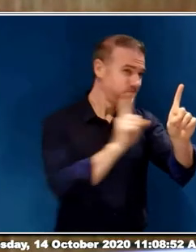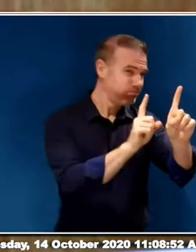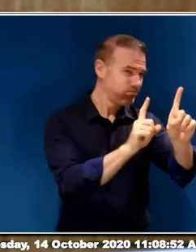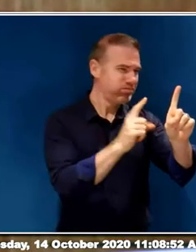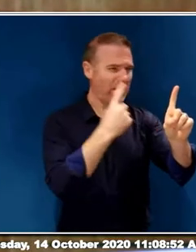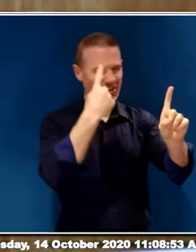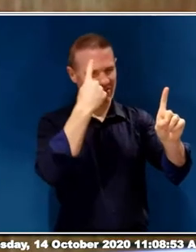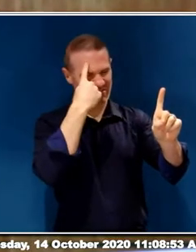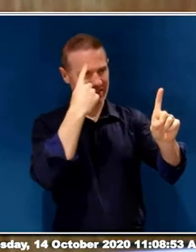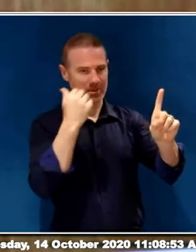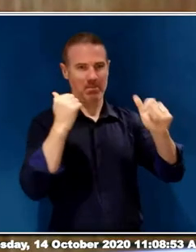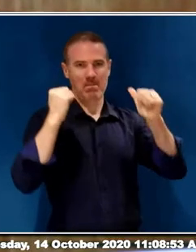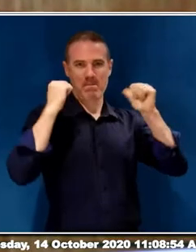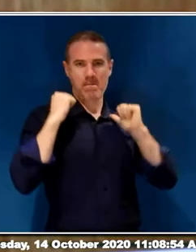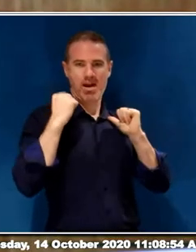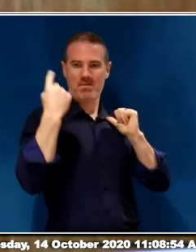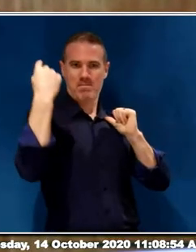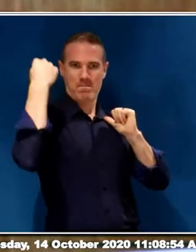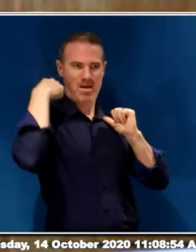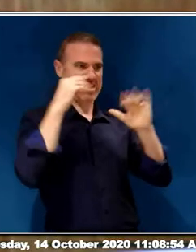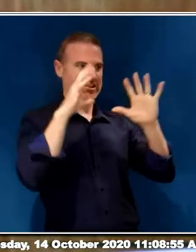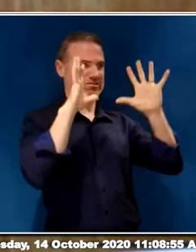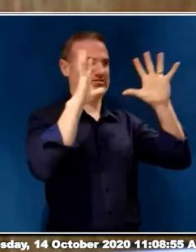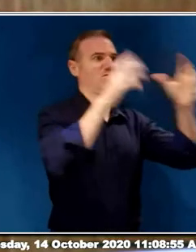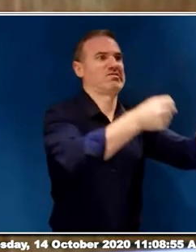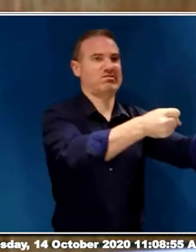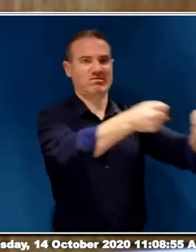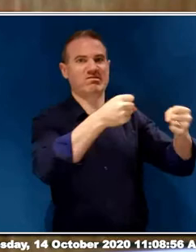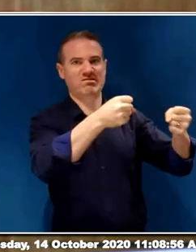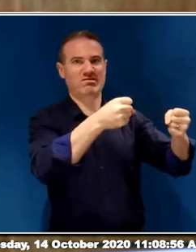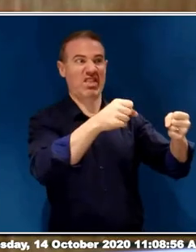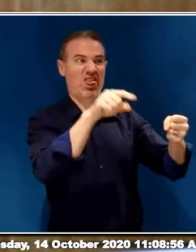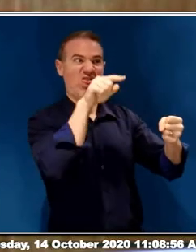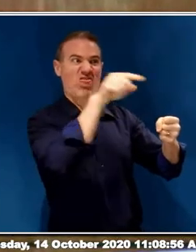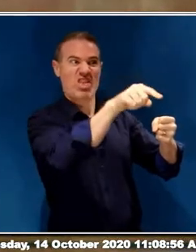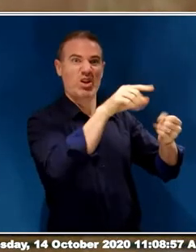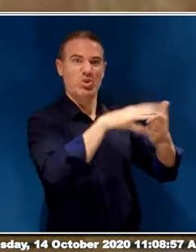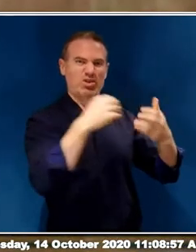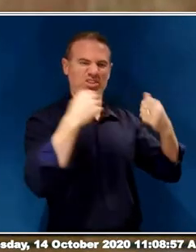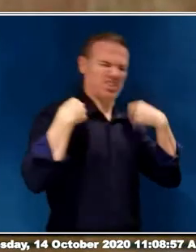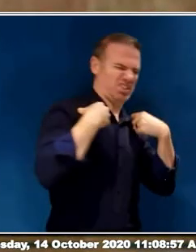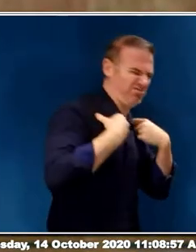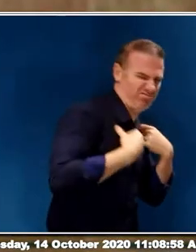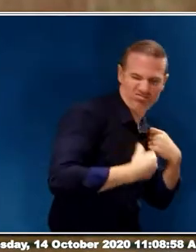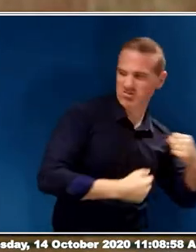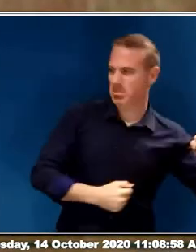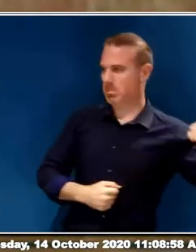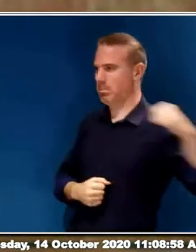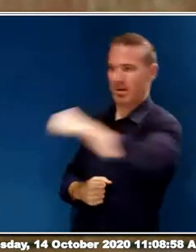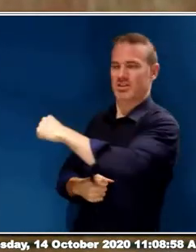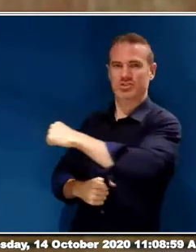The other student turned around and punched Kobe in the arm, leaving significant bruising on his arm.